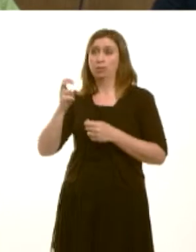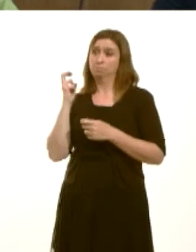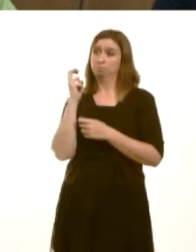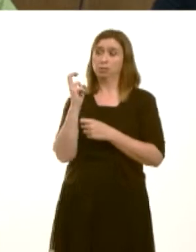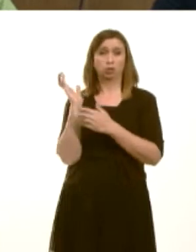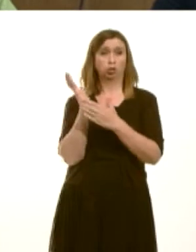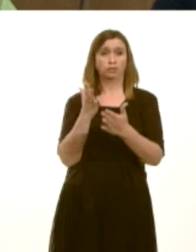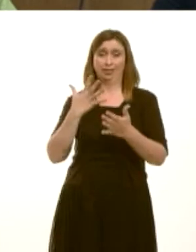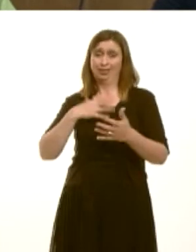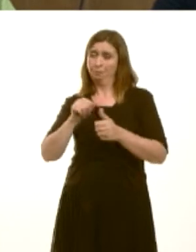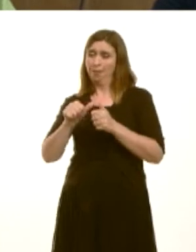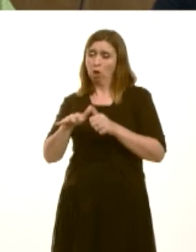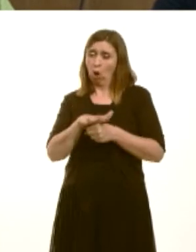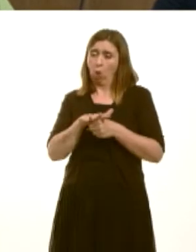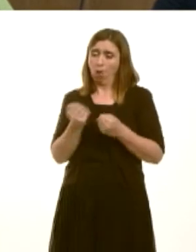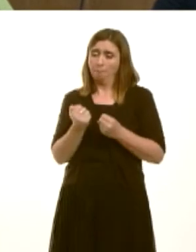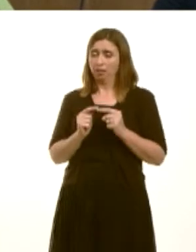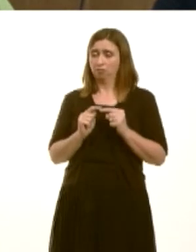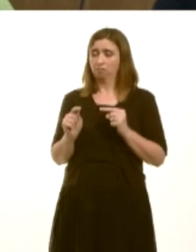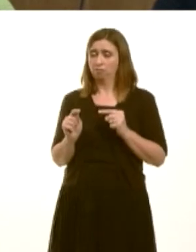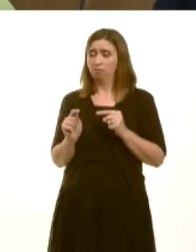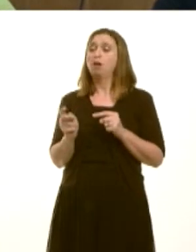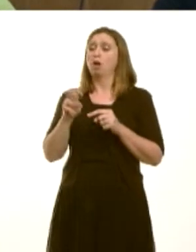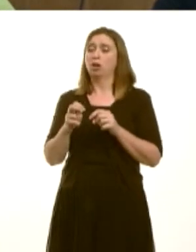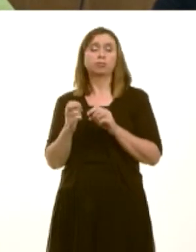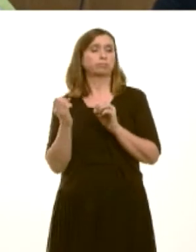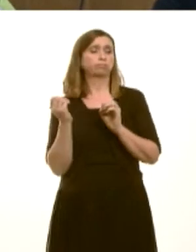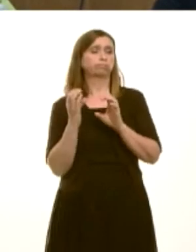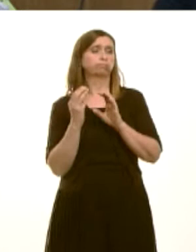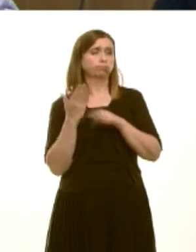integration of local bus services with those buses as they pass through the major centres